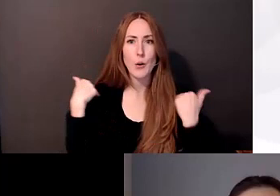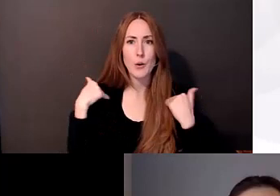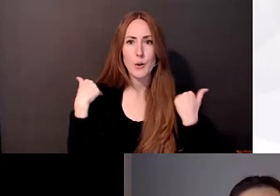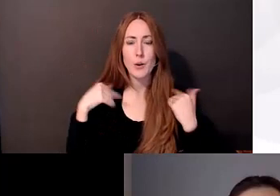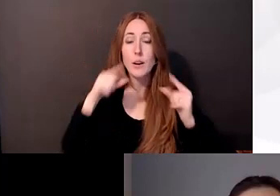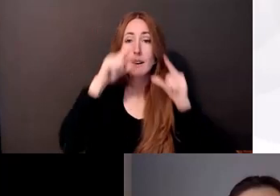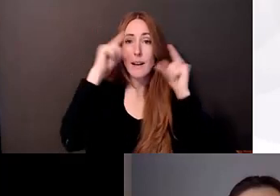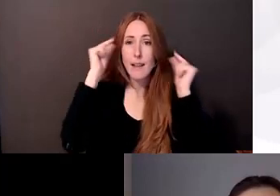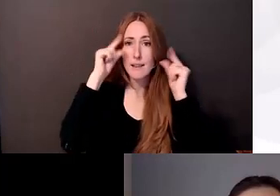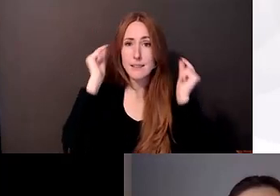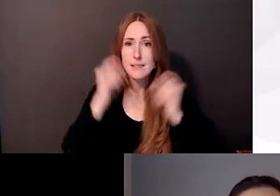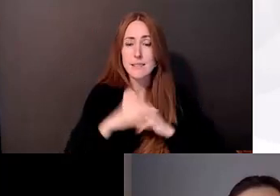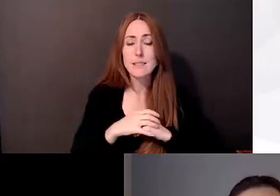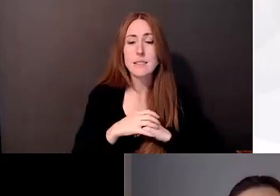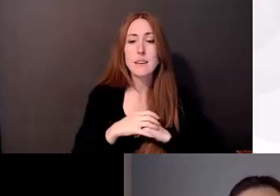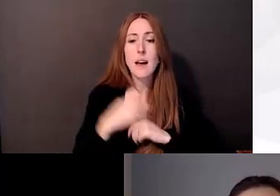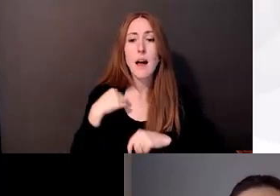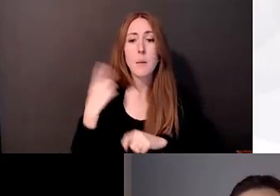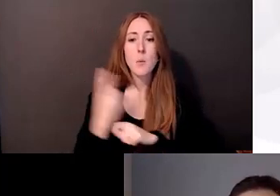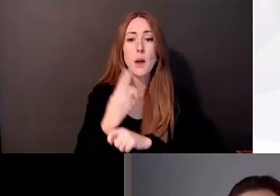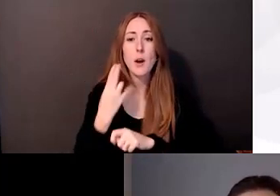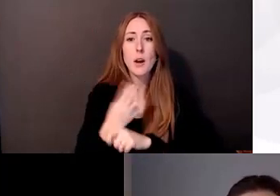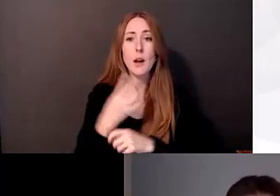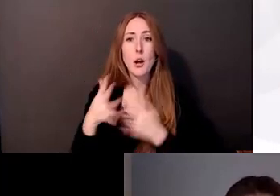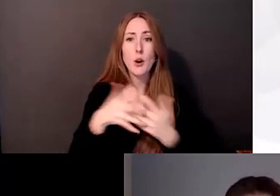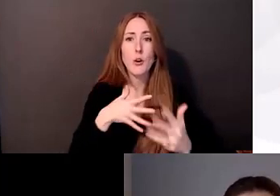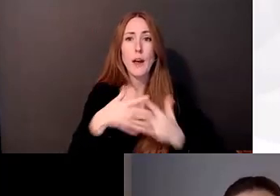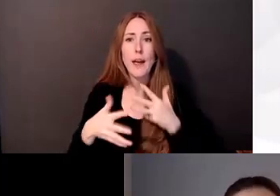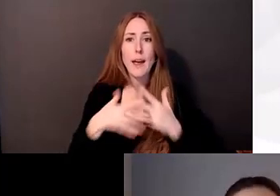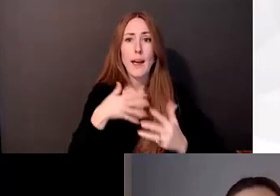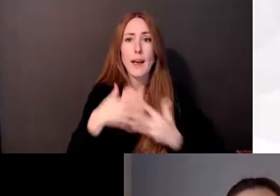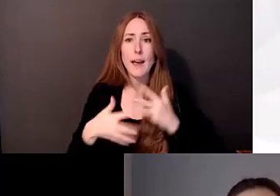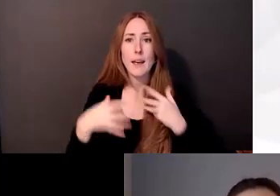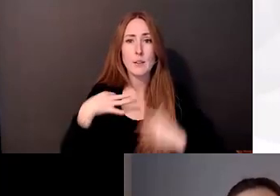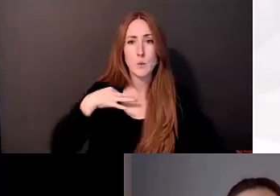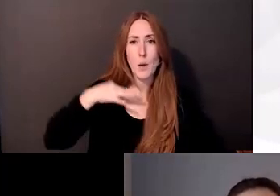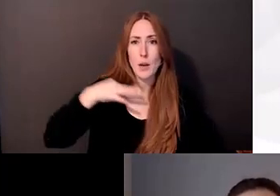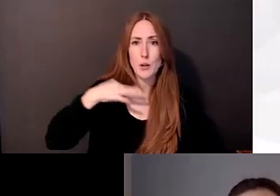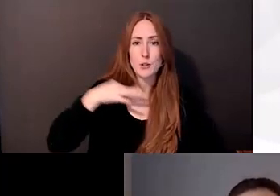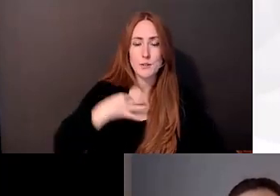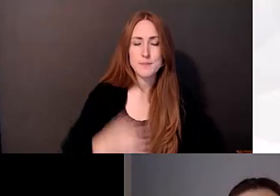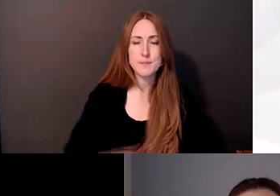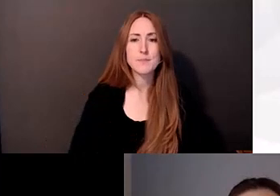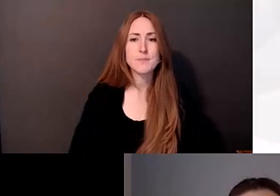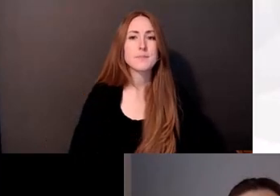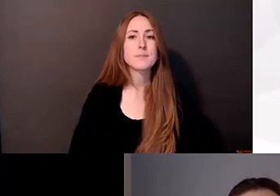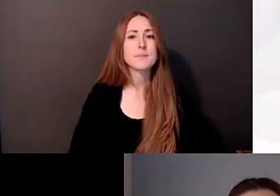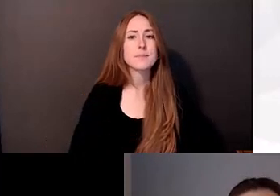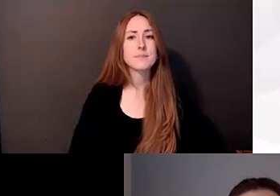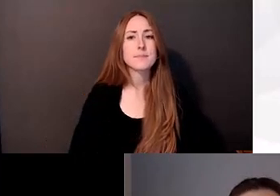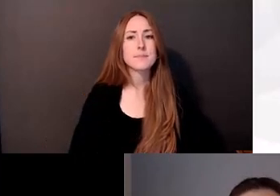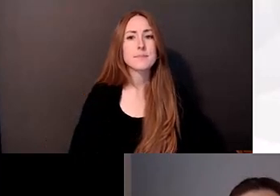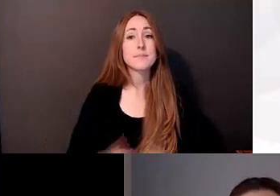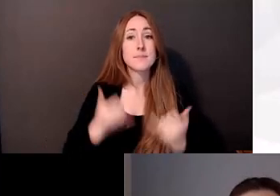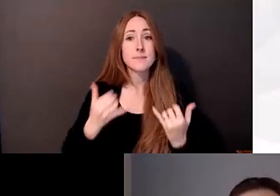And I'm wearing a gray sweater. l'm currently a postdoctoral associate